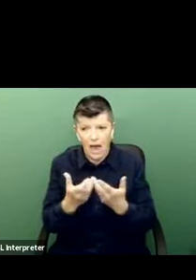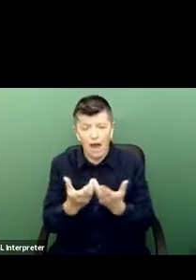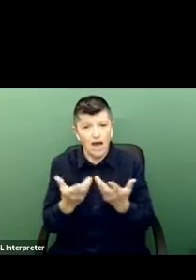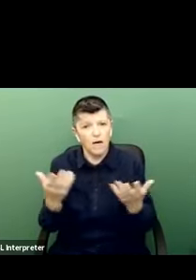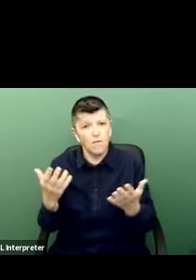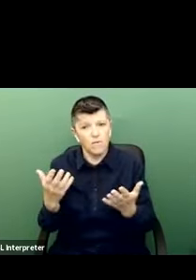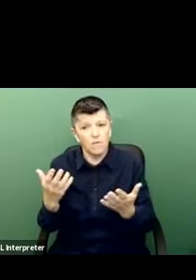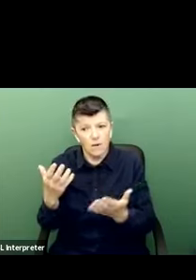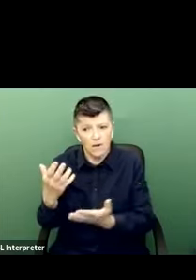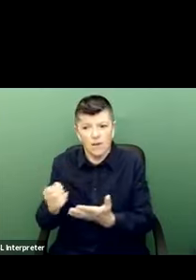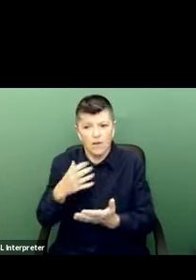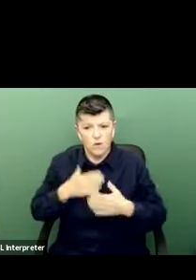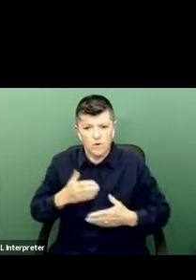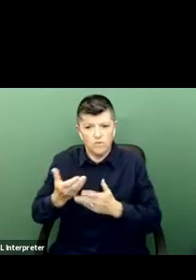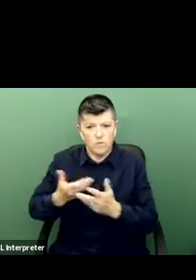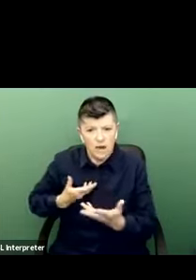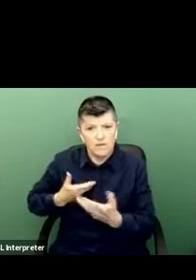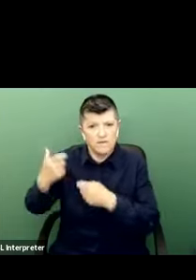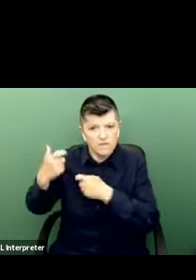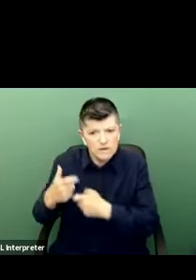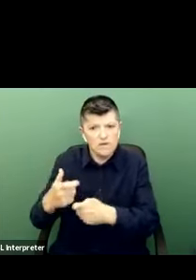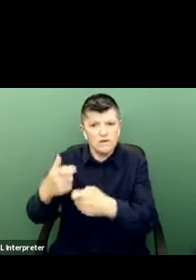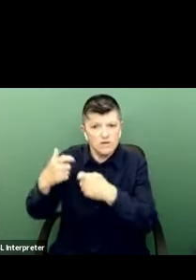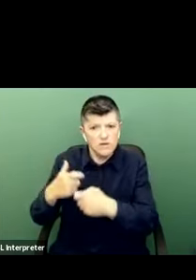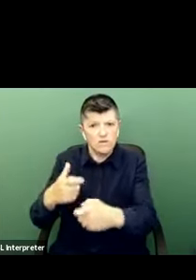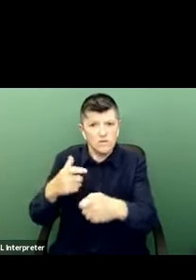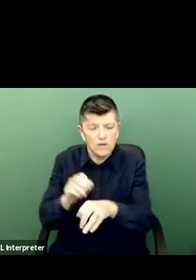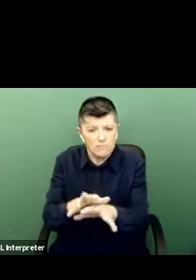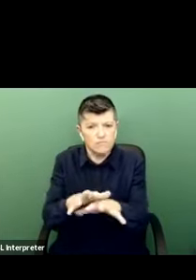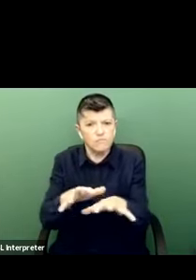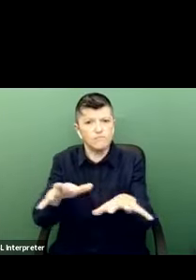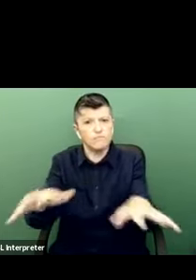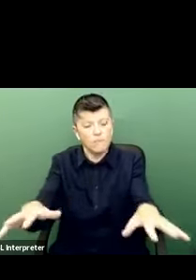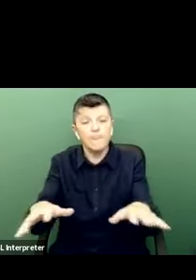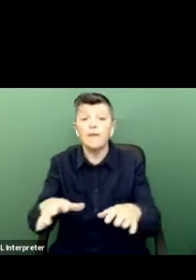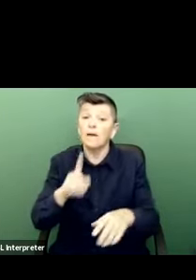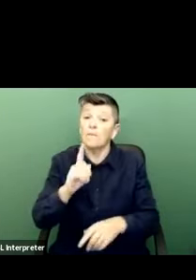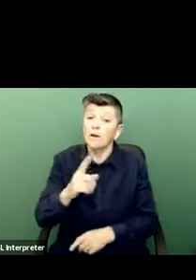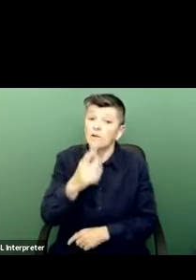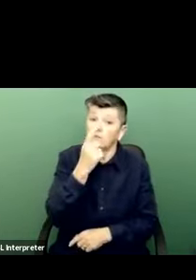I move now to a final question . If human rights are not